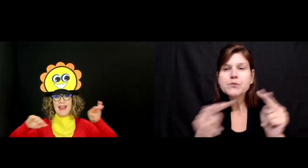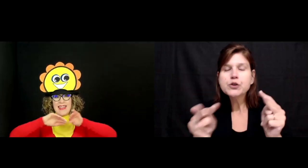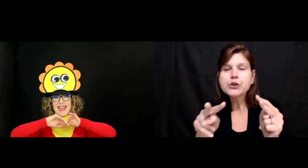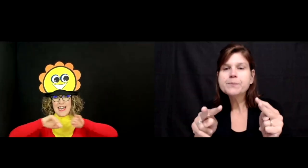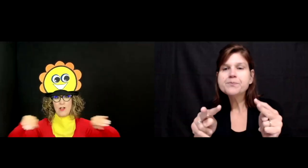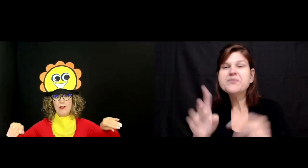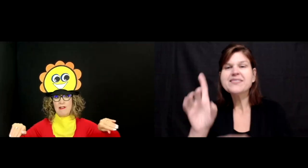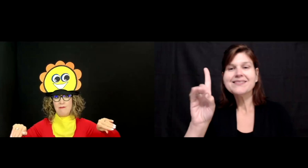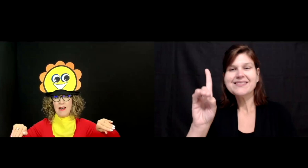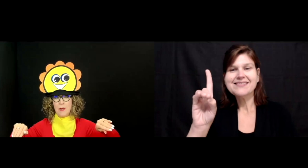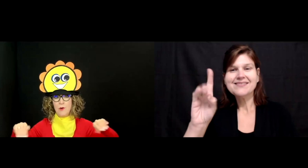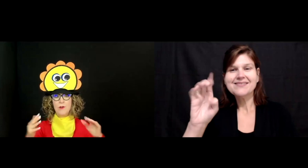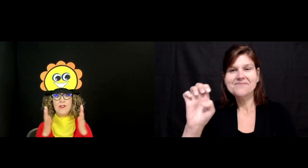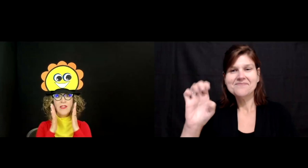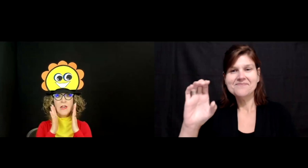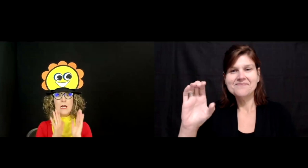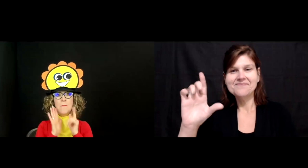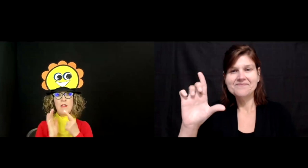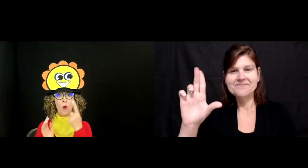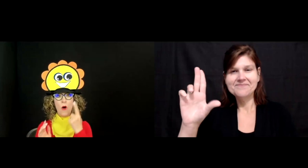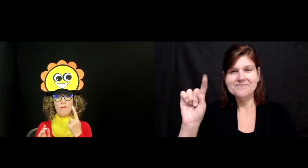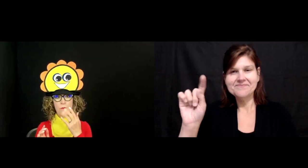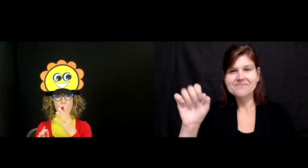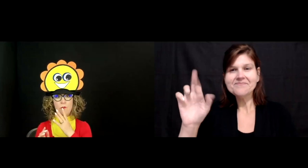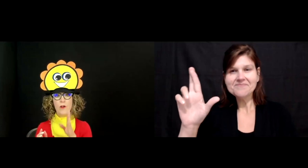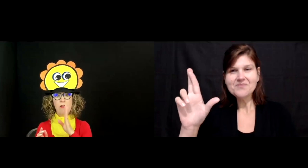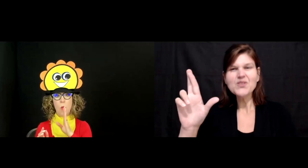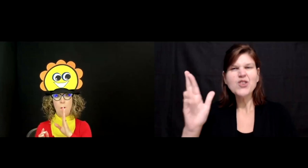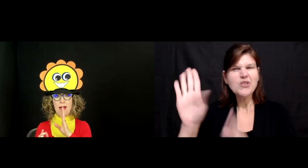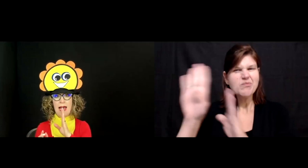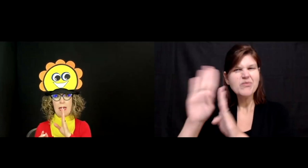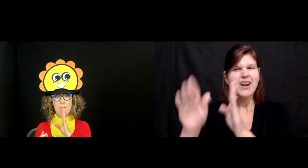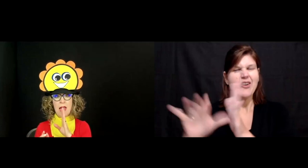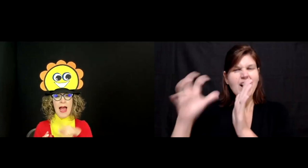The declutter is really important. So one voice on one plane.